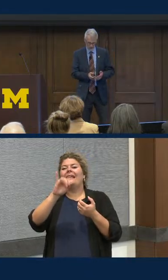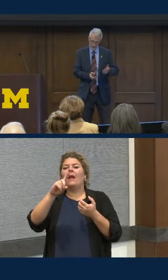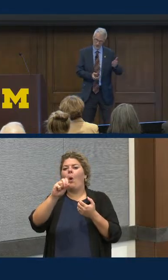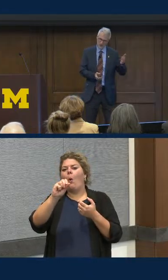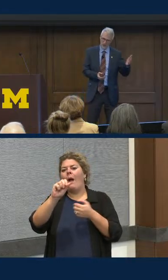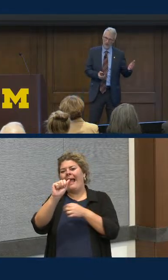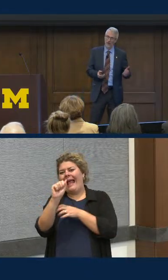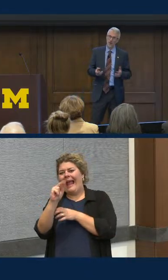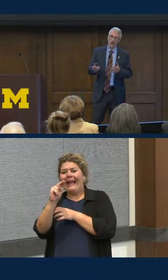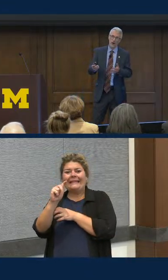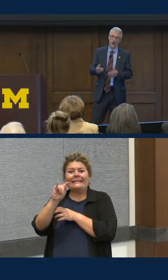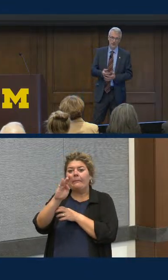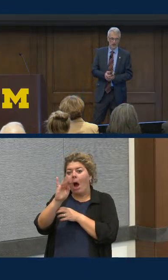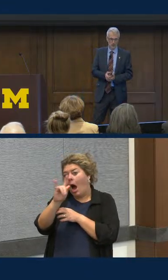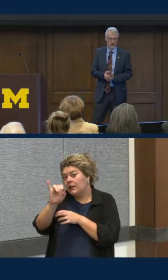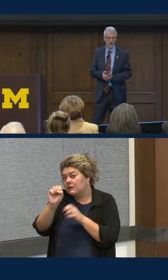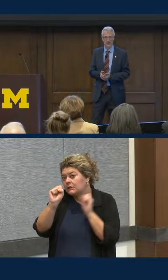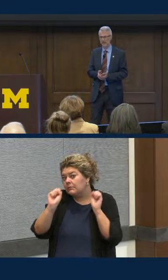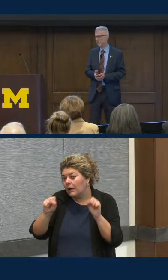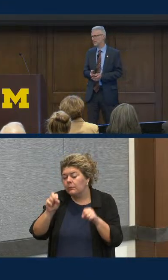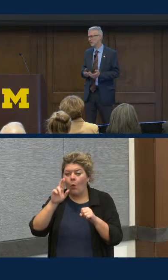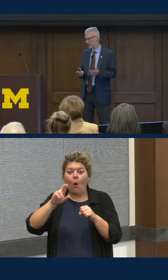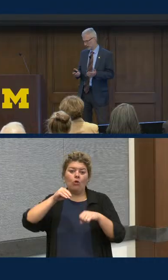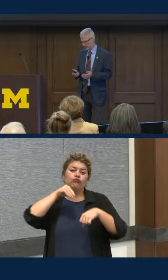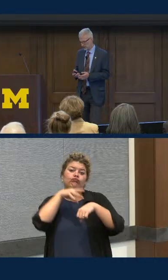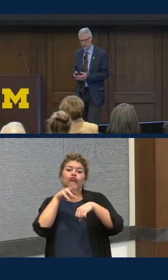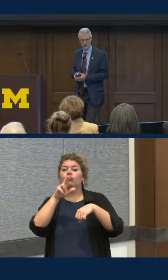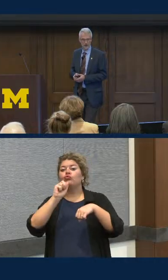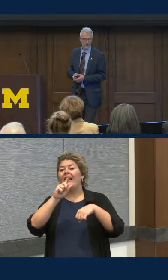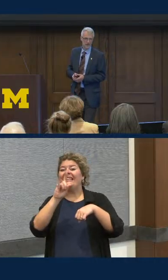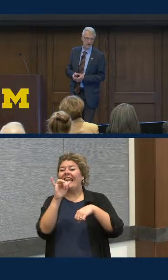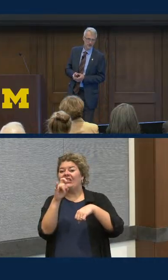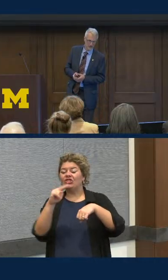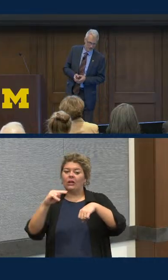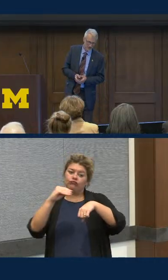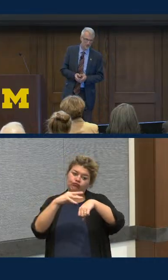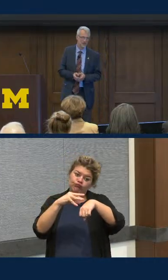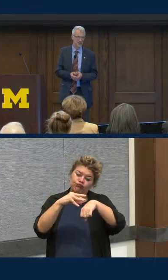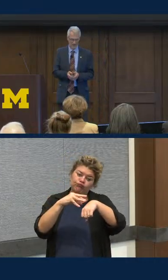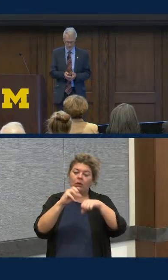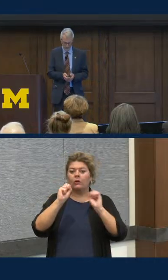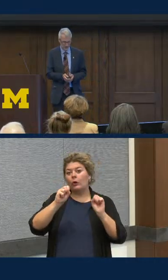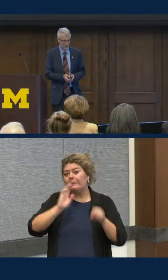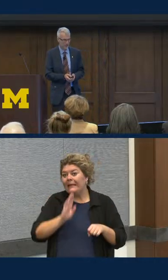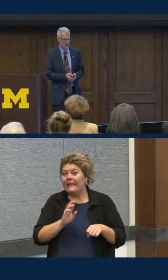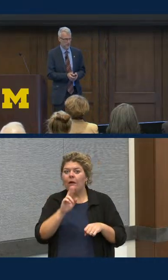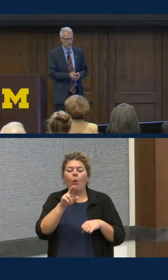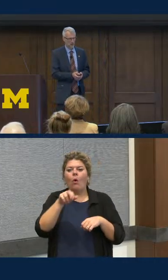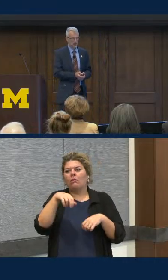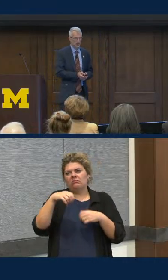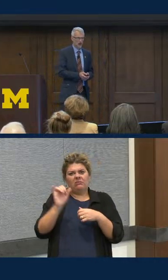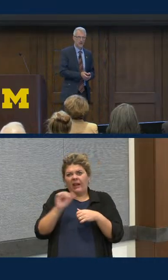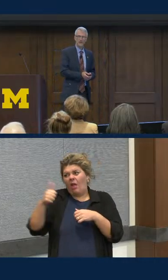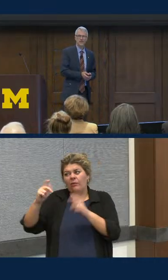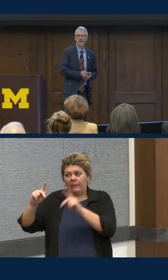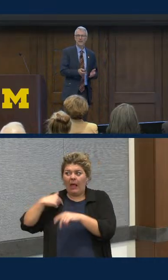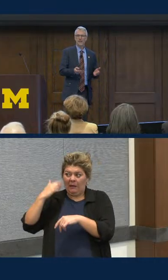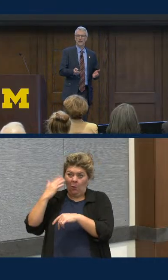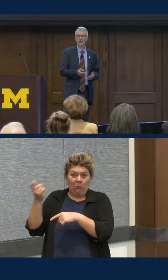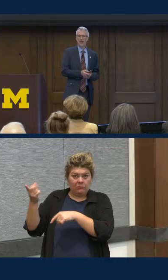collaborators use or radiation with external radiation sources like others of my collaborators